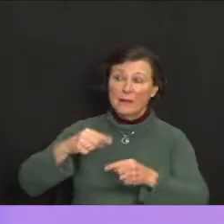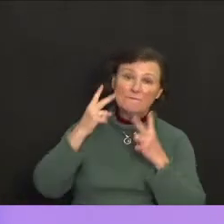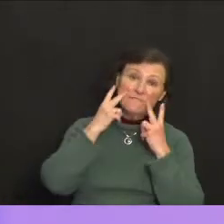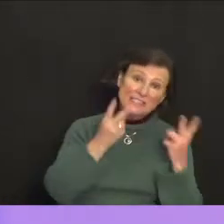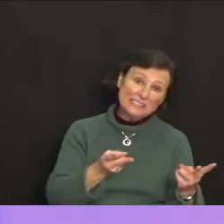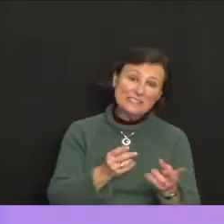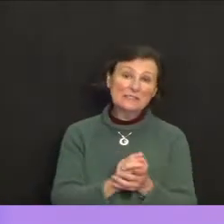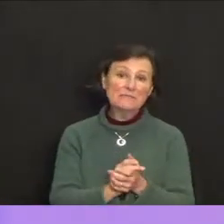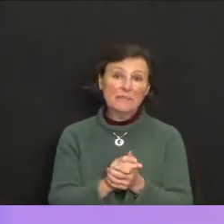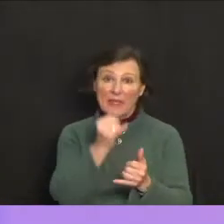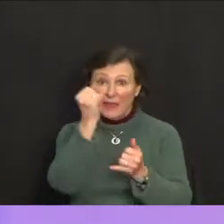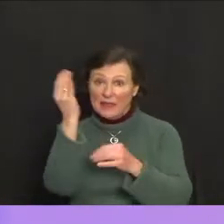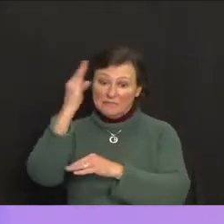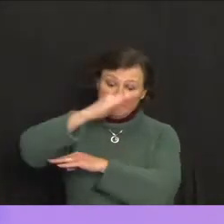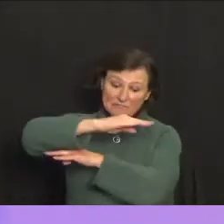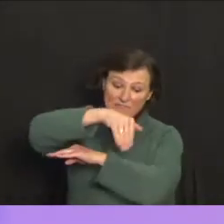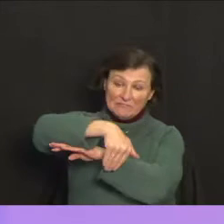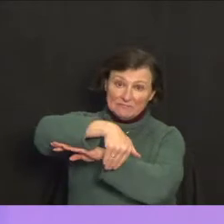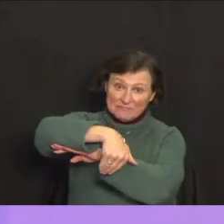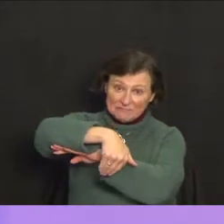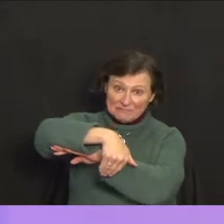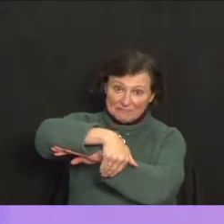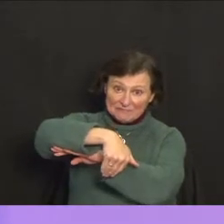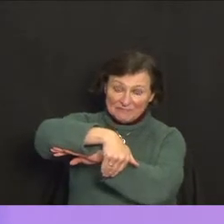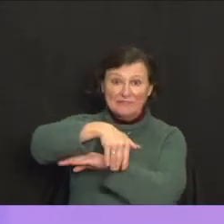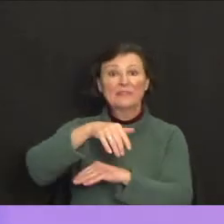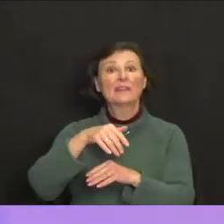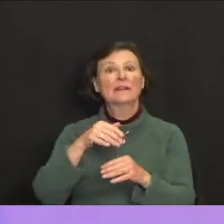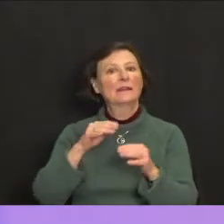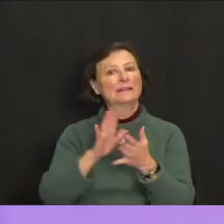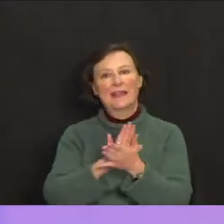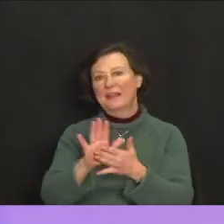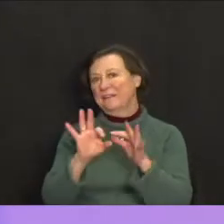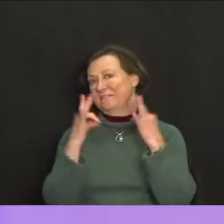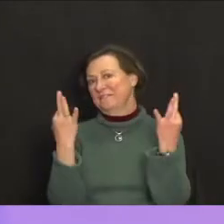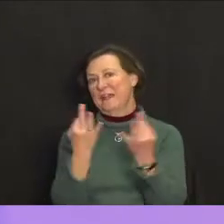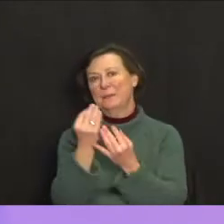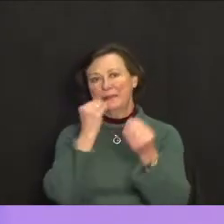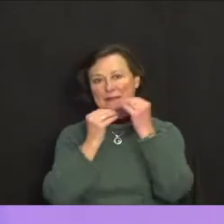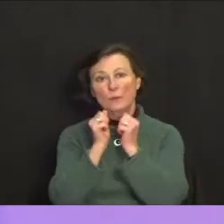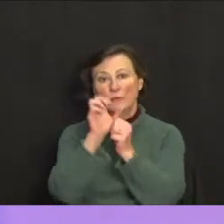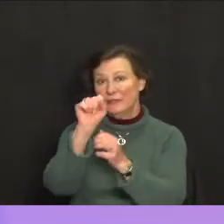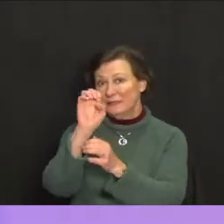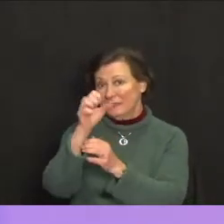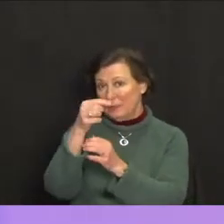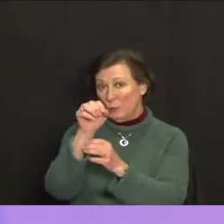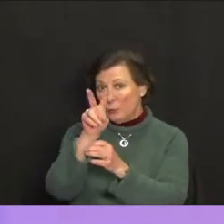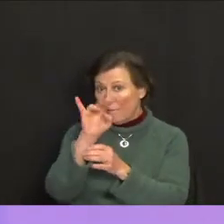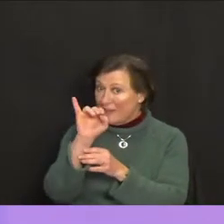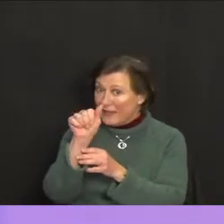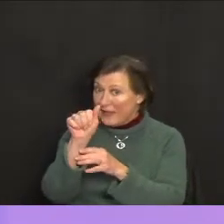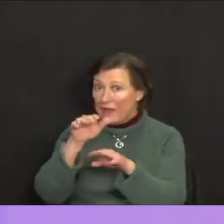at the end of the day, a nice family dinner with Segovia playing on the records in the background.